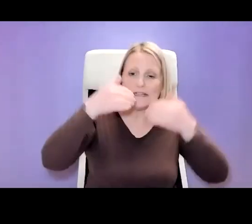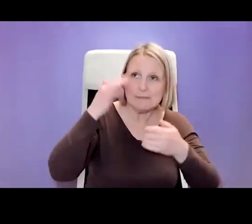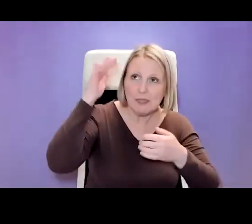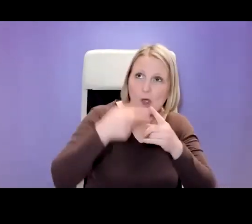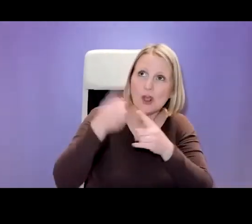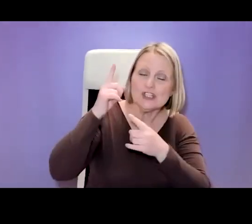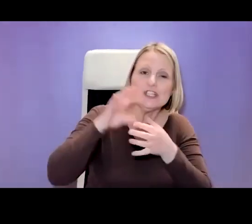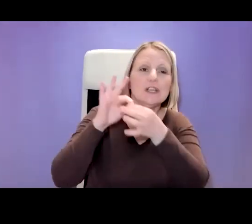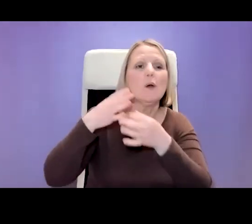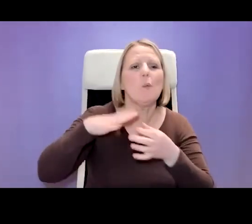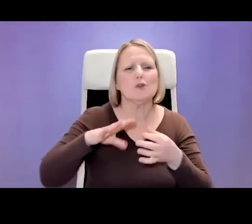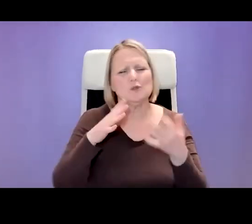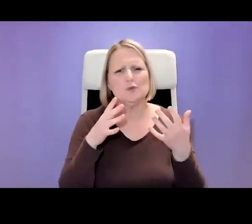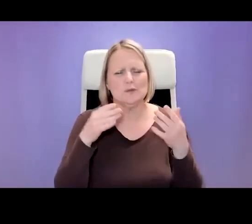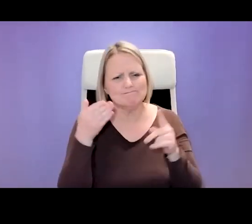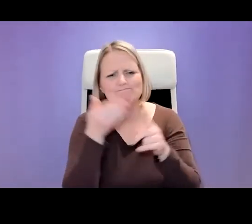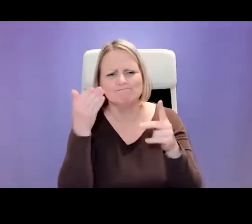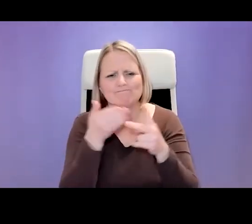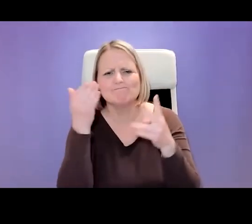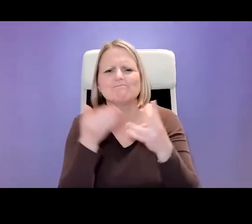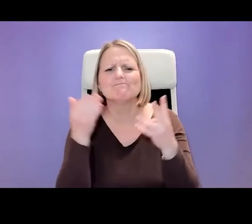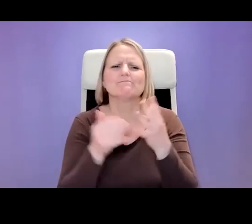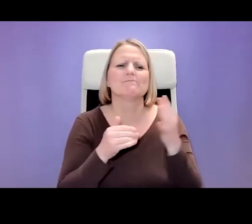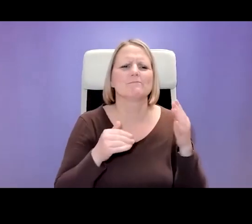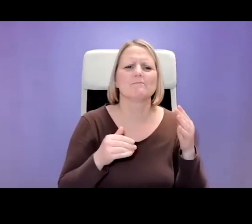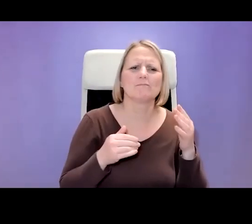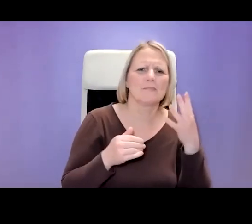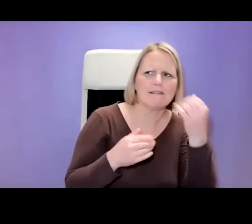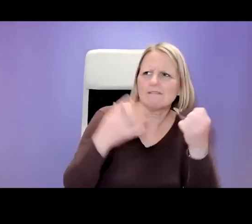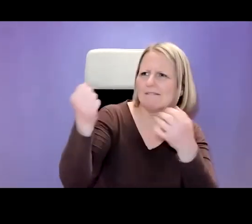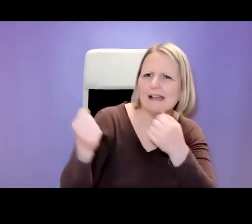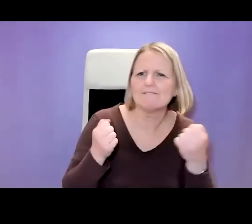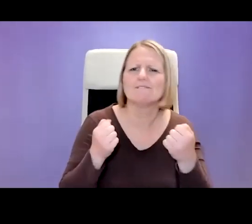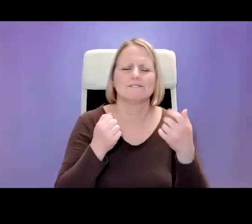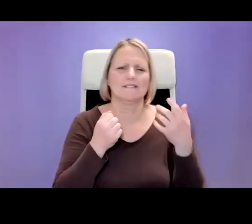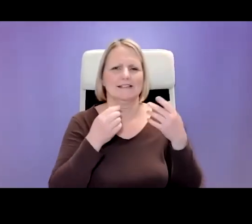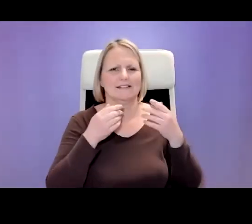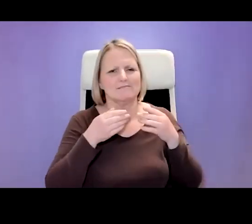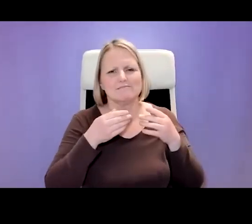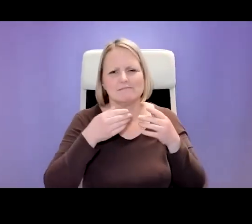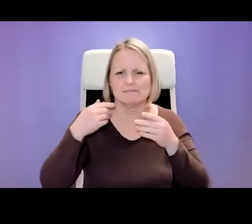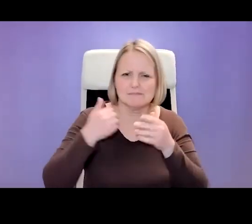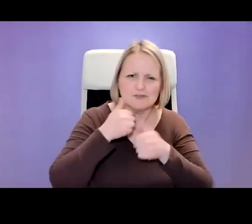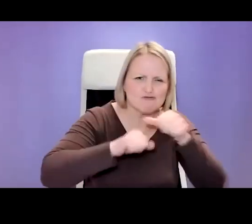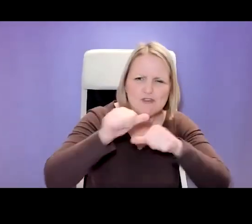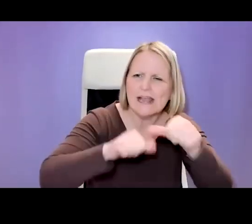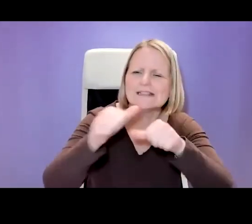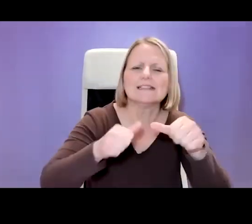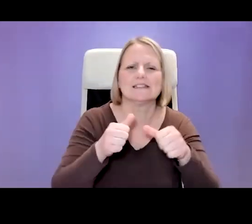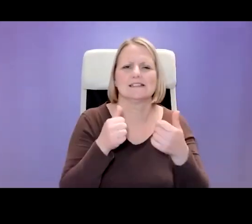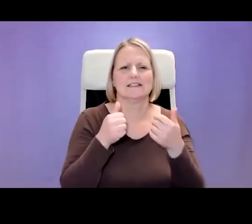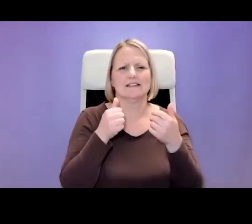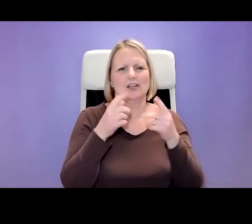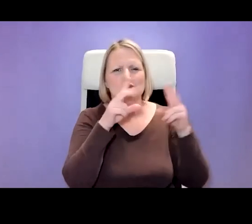strategic issues, emerging trends, topics, questions, methodologies in the field of autism and theology."